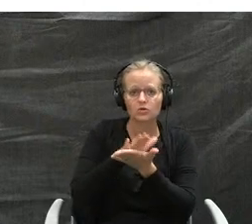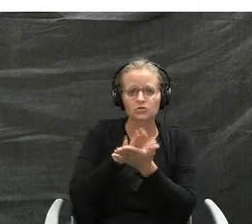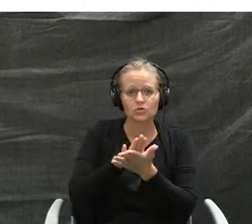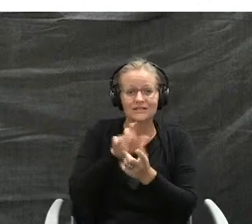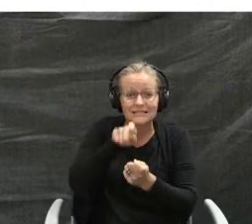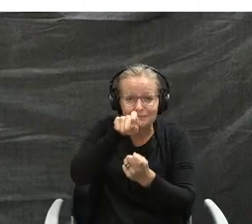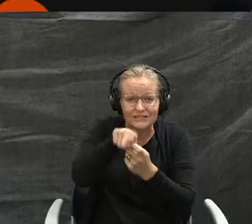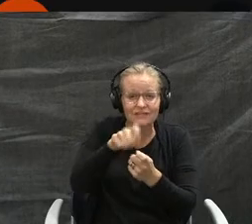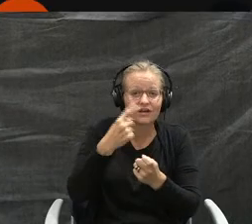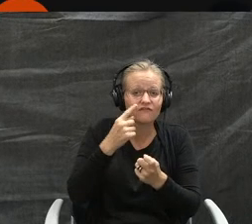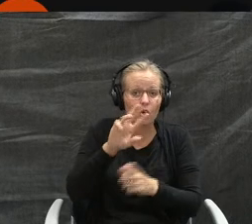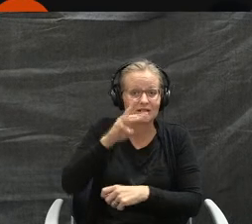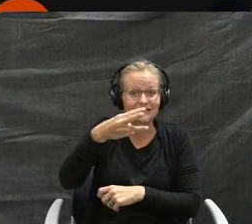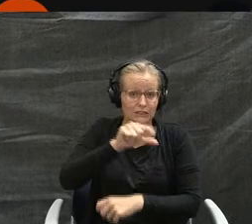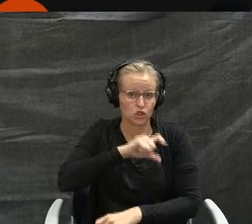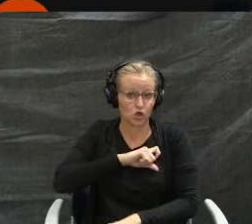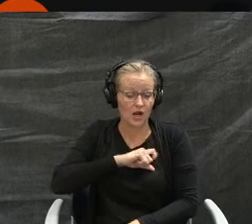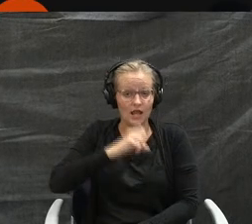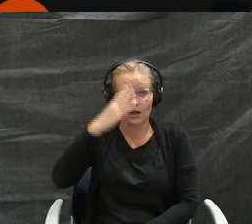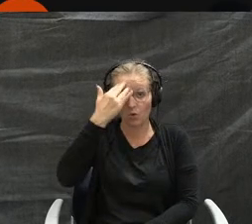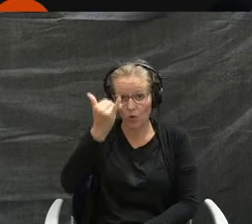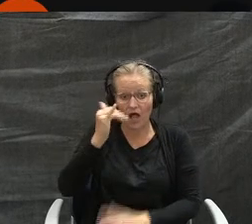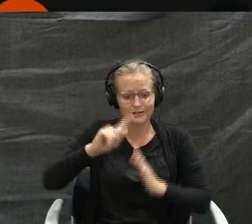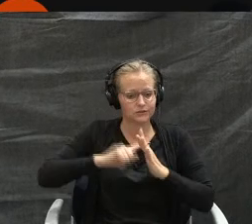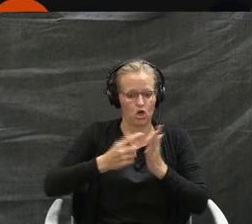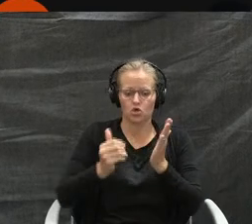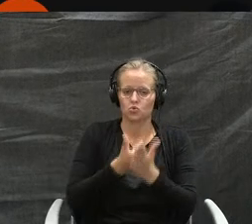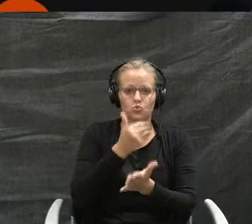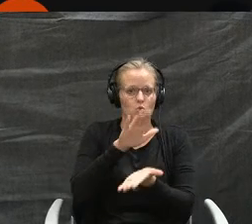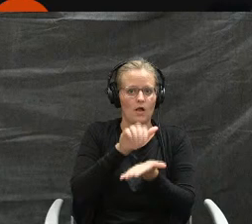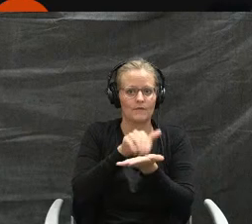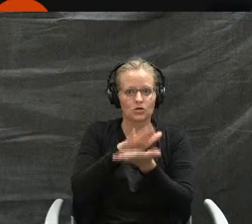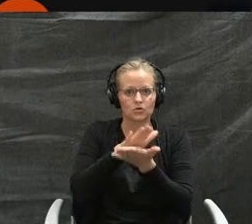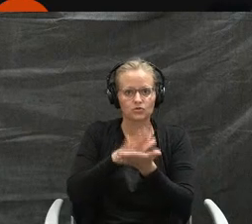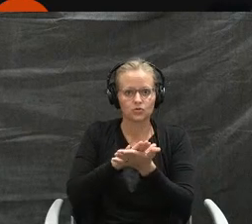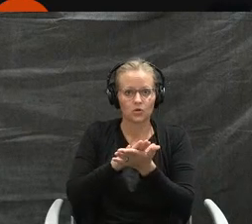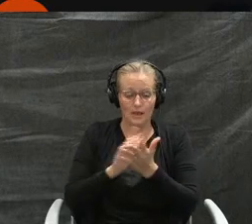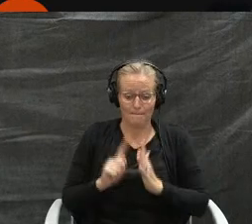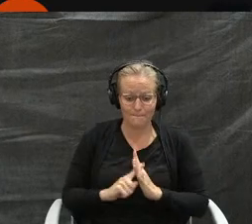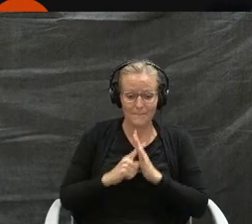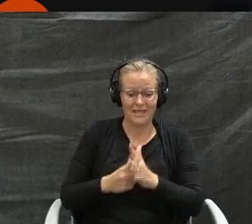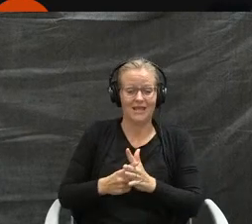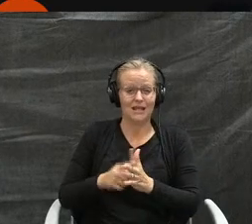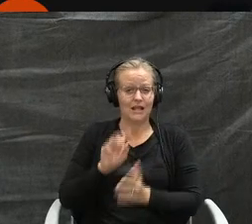their transitioning to middle school. It is the beginning of their secondary school experience, and we know that we